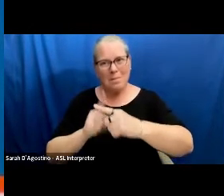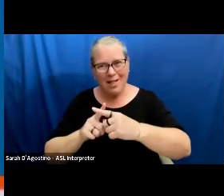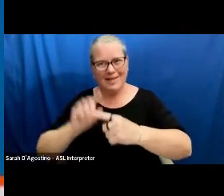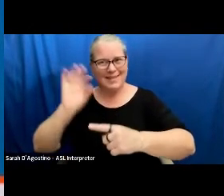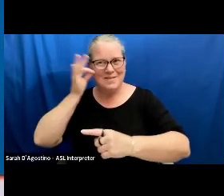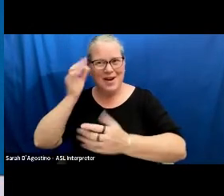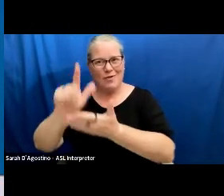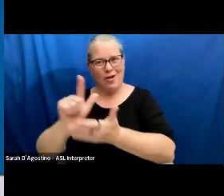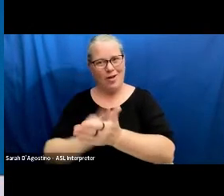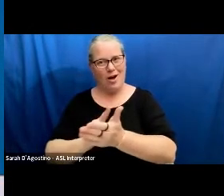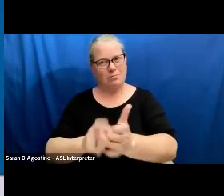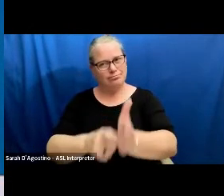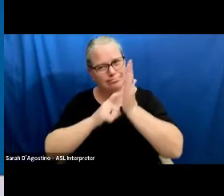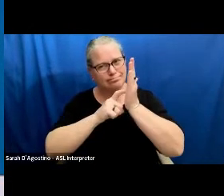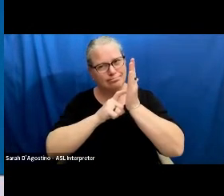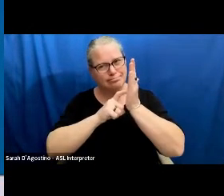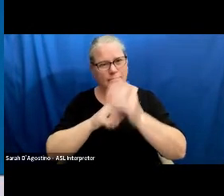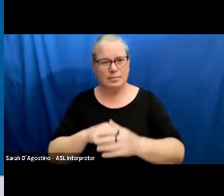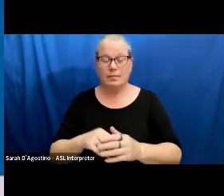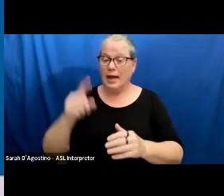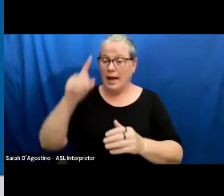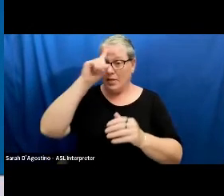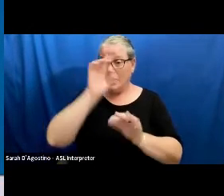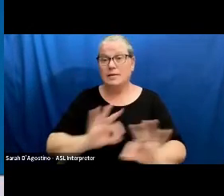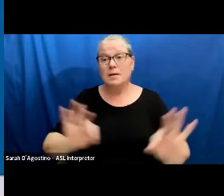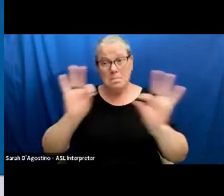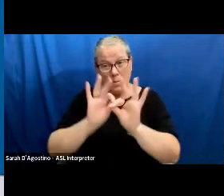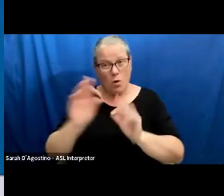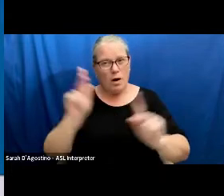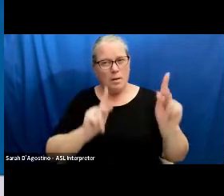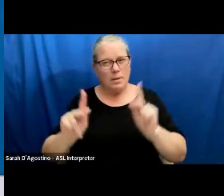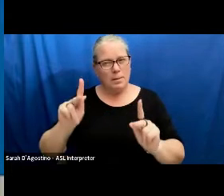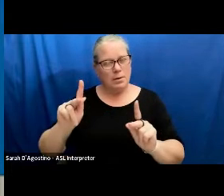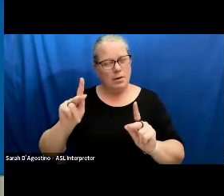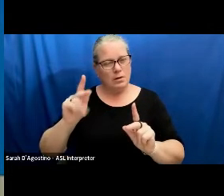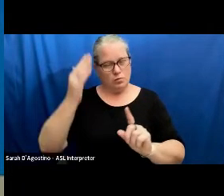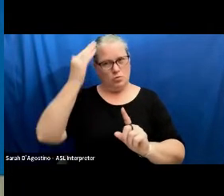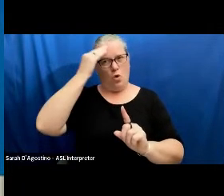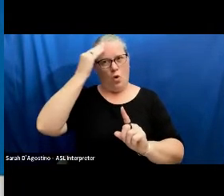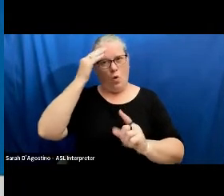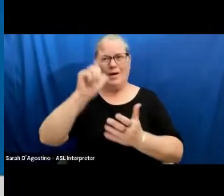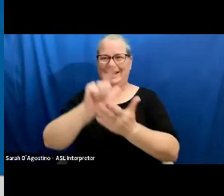to know that this is a legal right they have to participate in the process so if they do feel